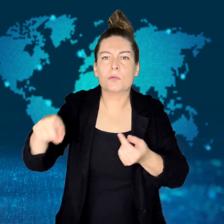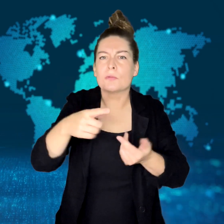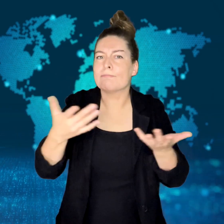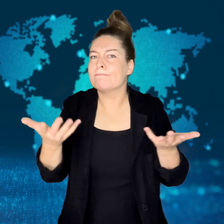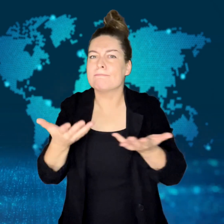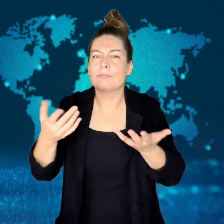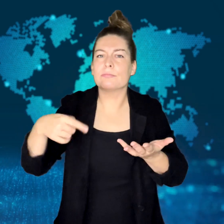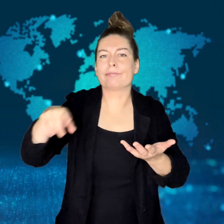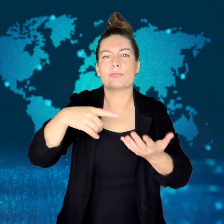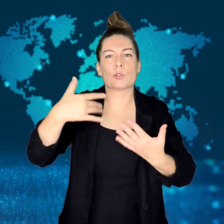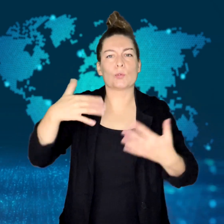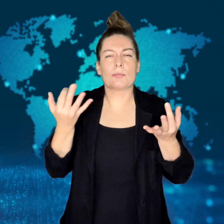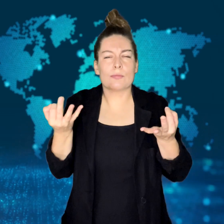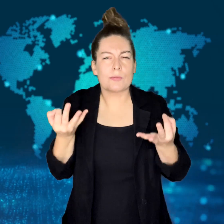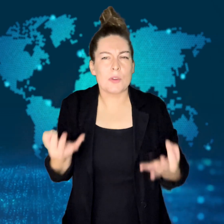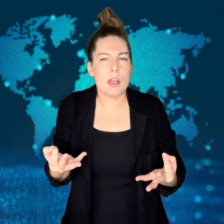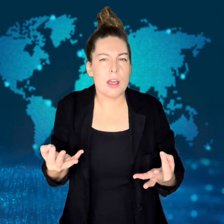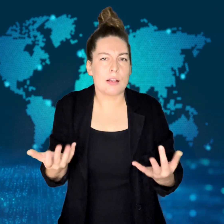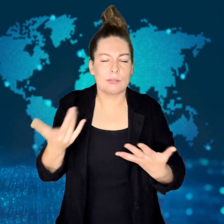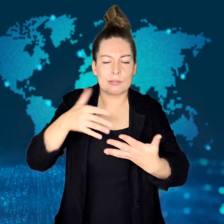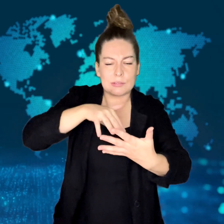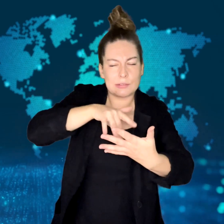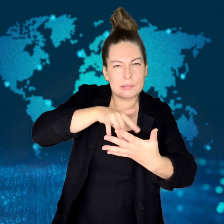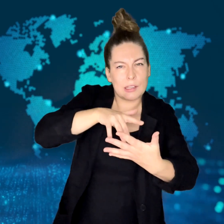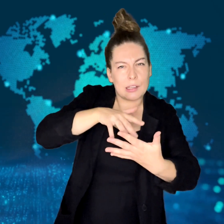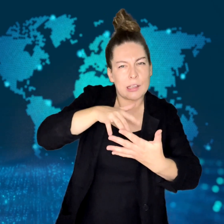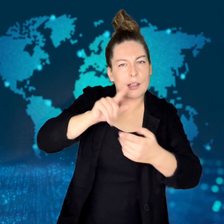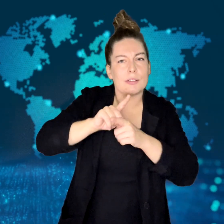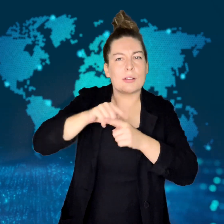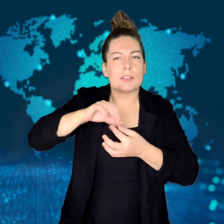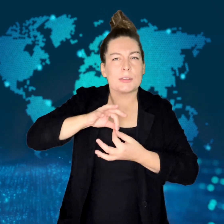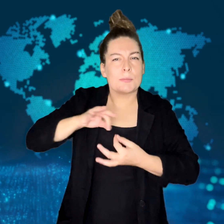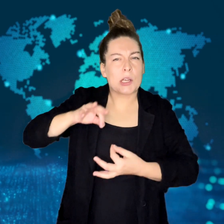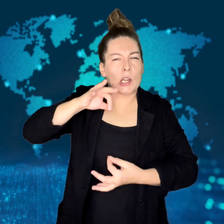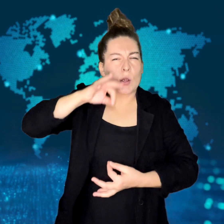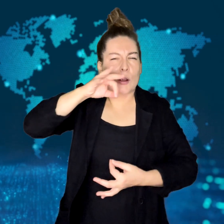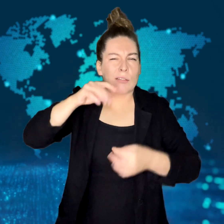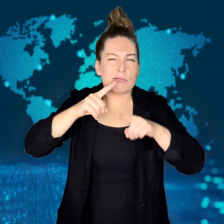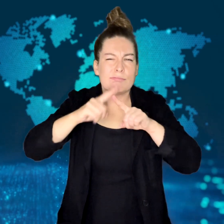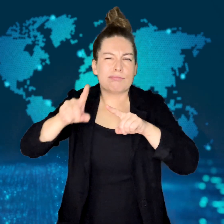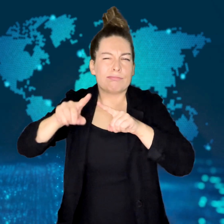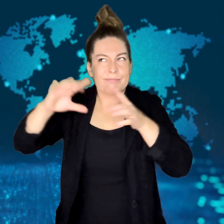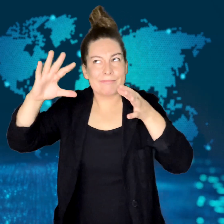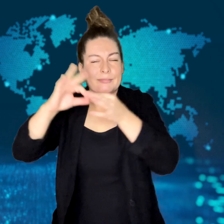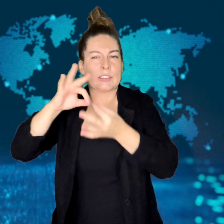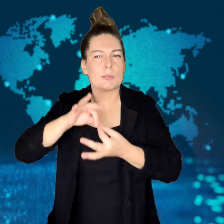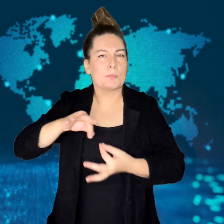communal houses. Their time was spent meditating, studying